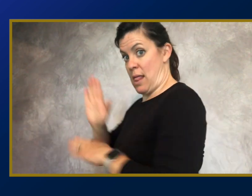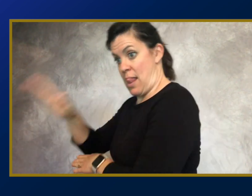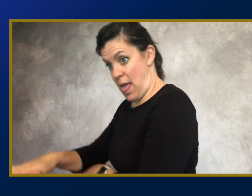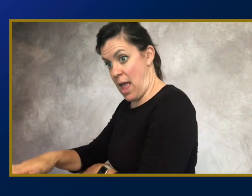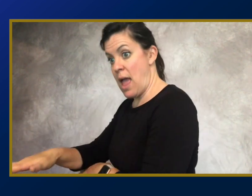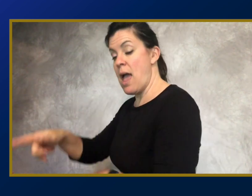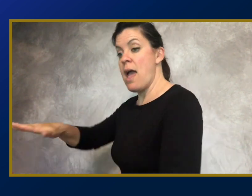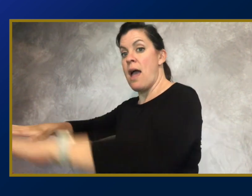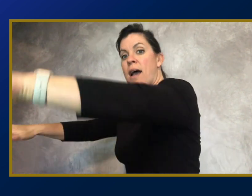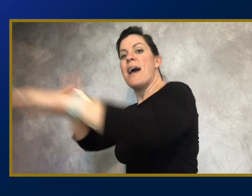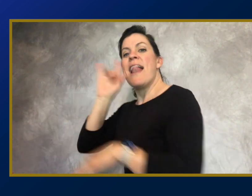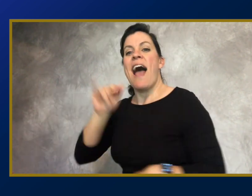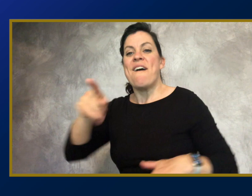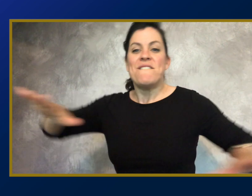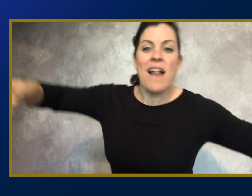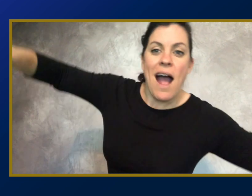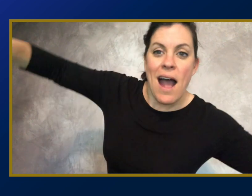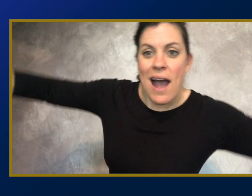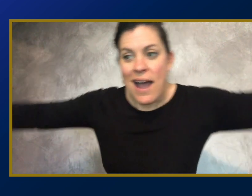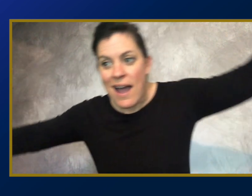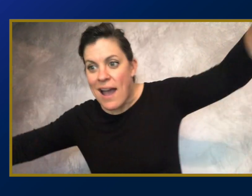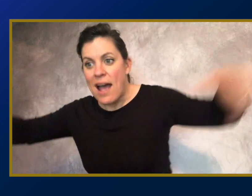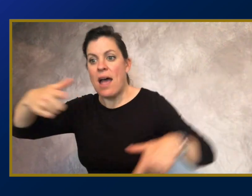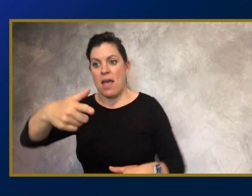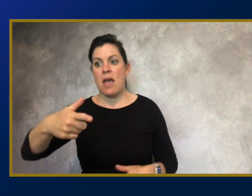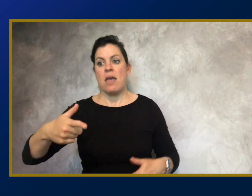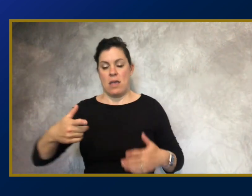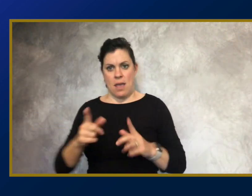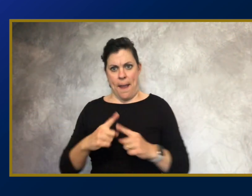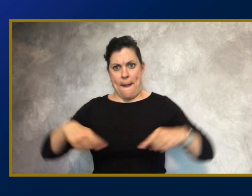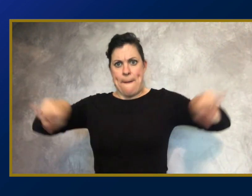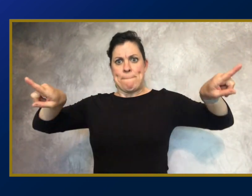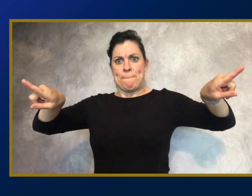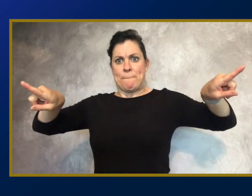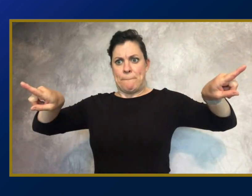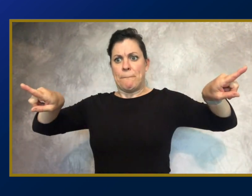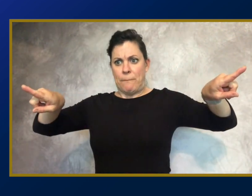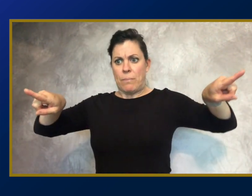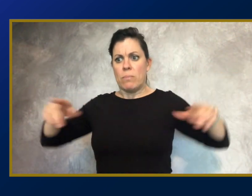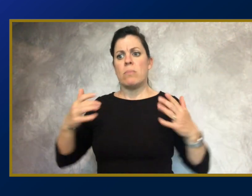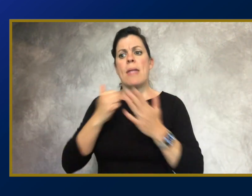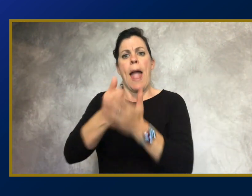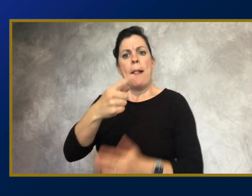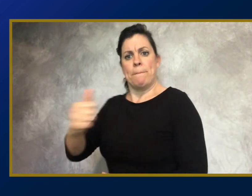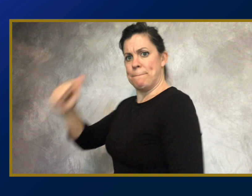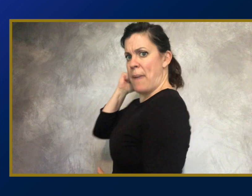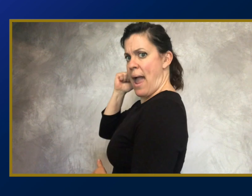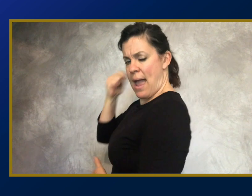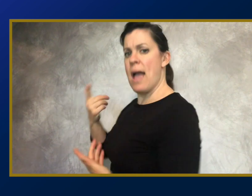to fly like Superman. And that strengthens all of the muscles along the back side of our body. So,